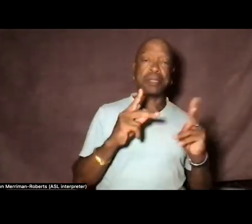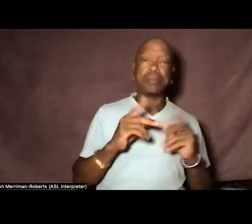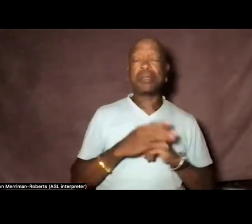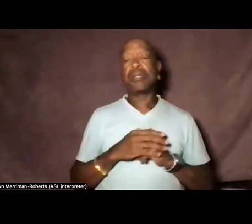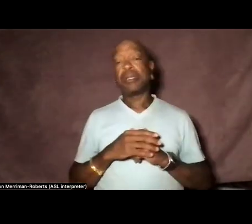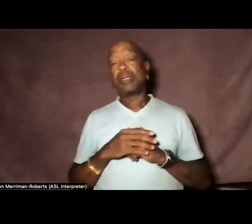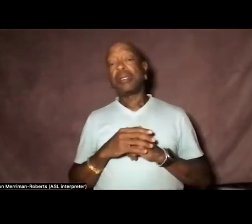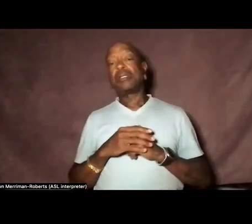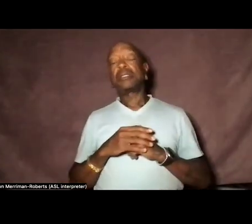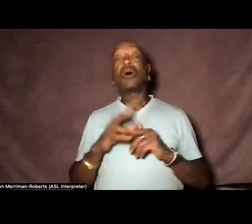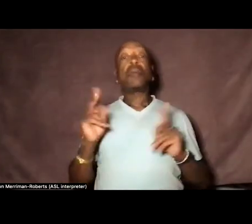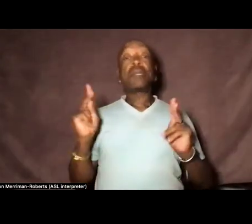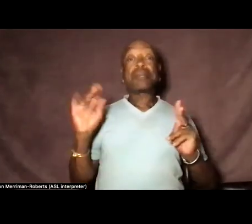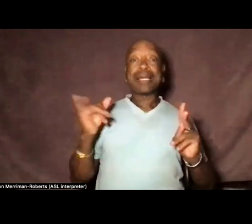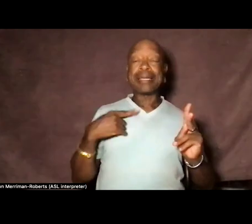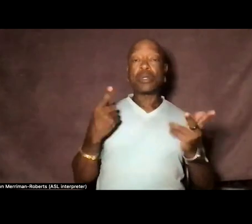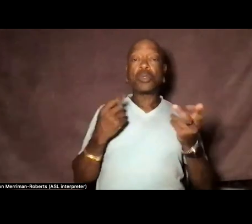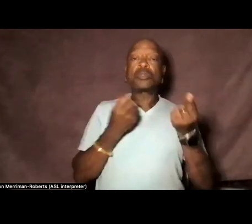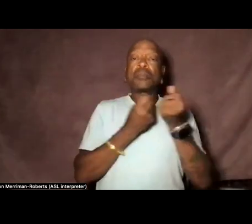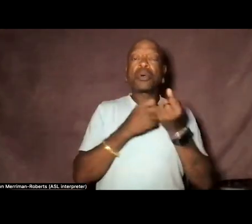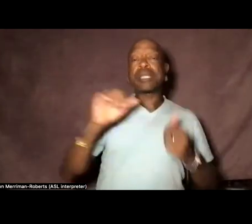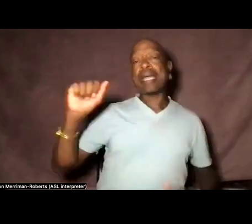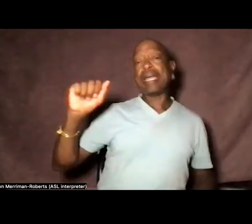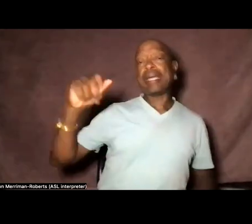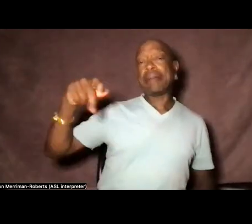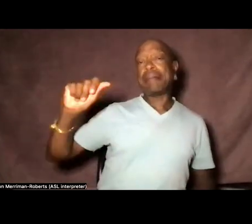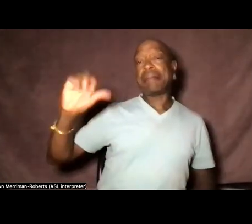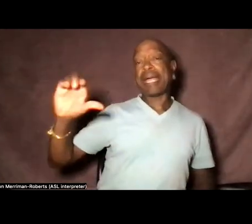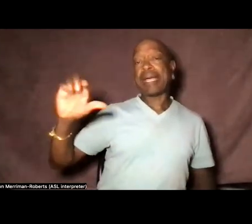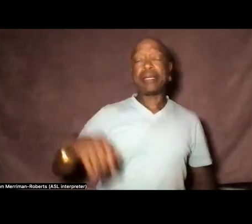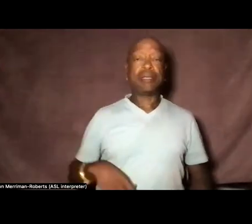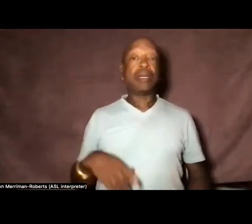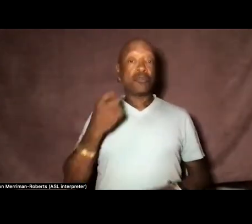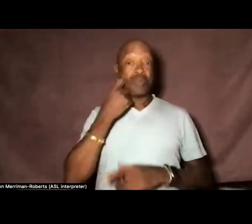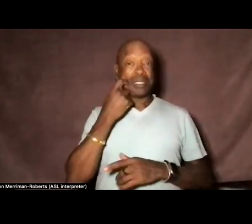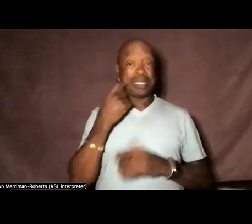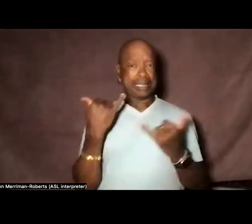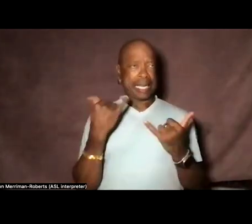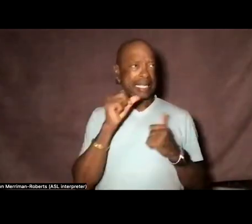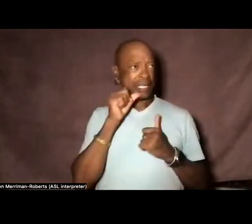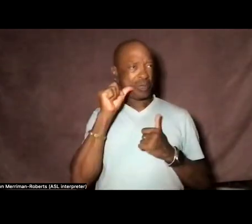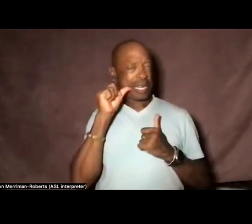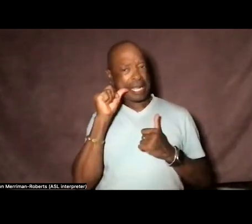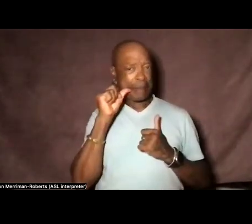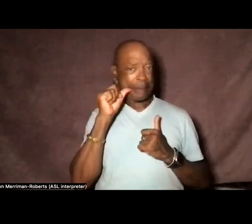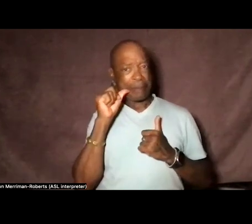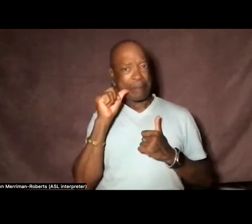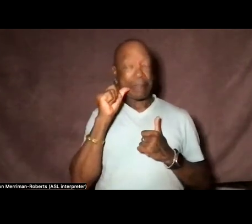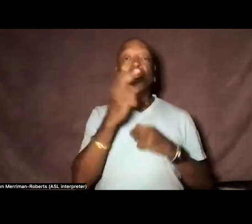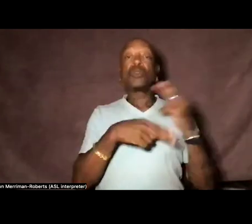as folks who fund AIPAC um most recently just today or yesterday the University of California